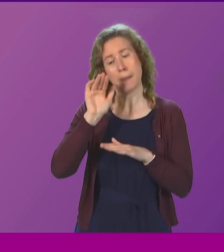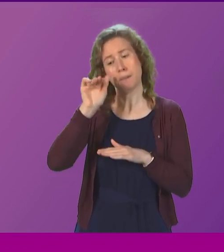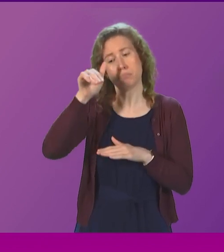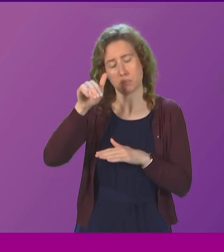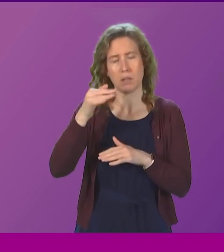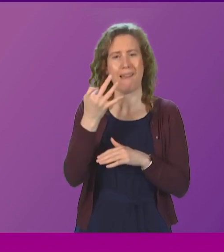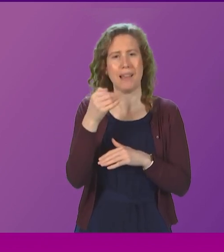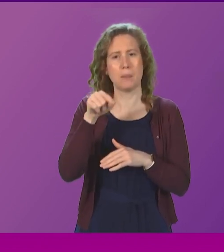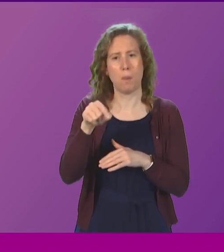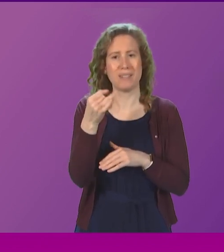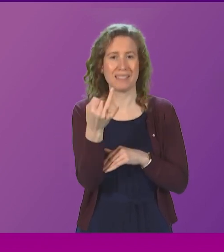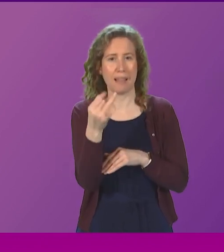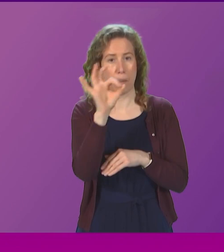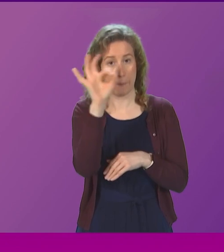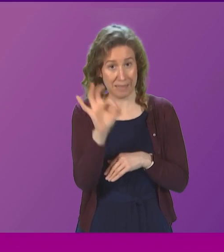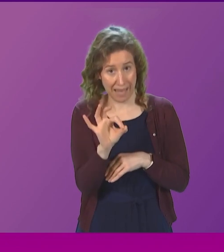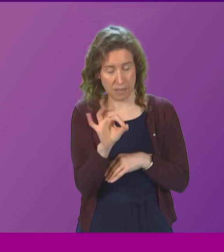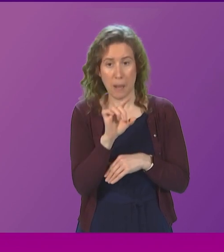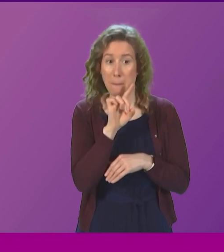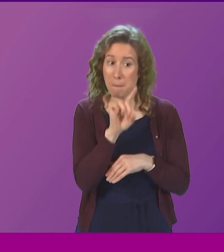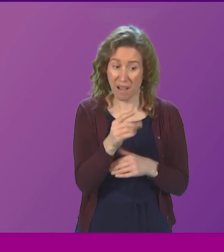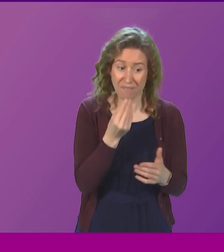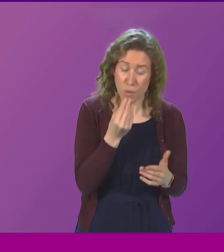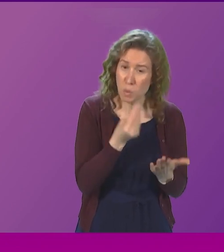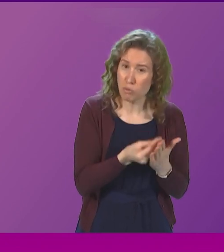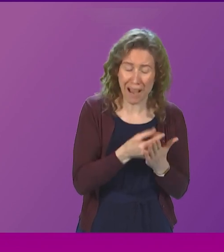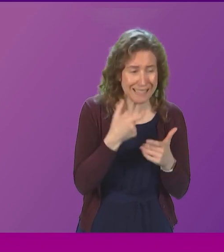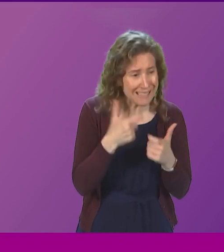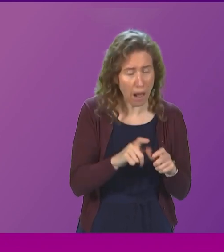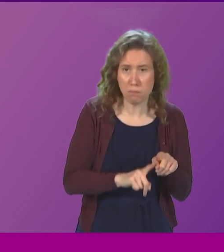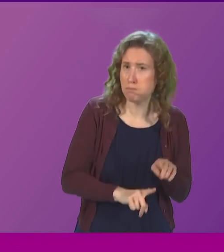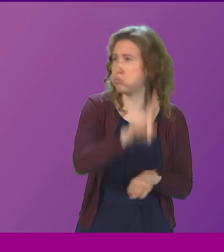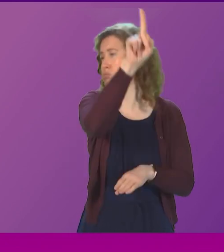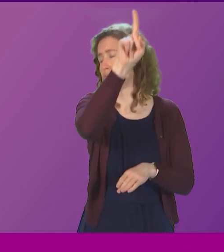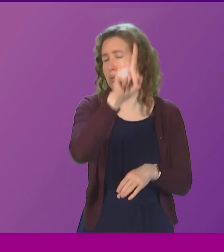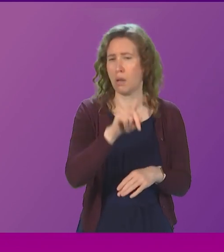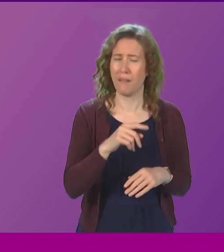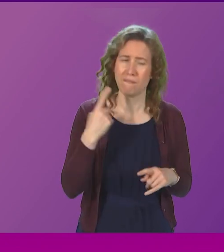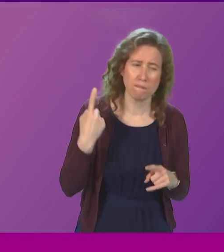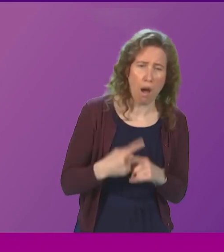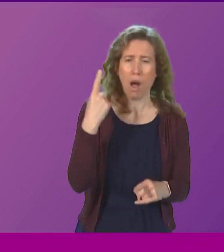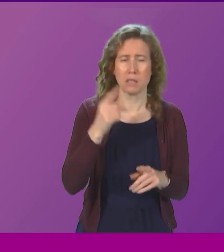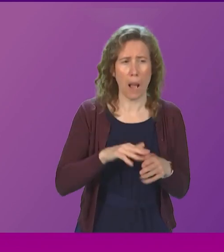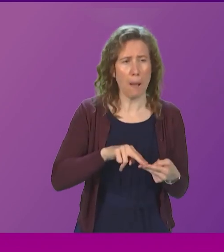to 8.7 per cent, but food prices continue to accelerate at the fastest pace for 45 years.